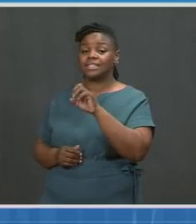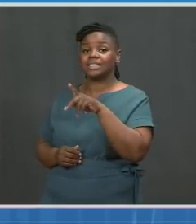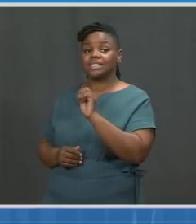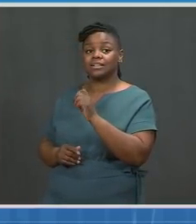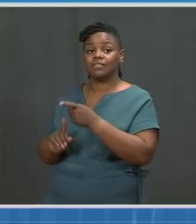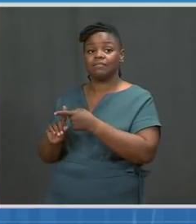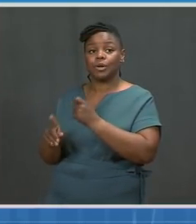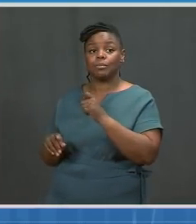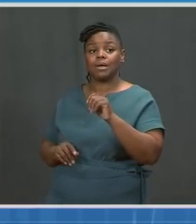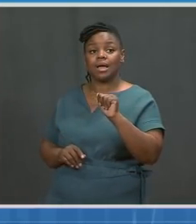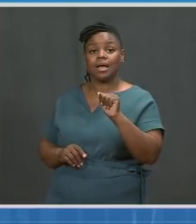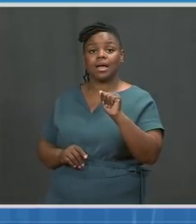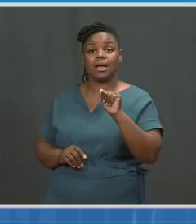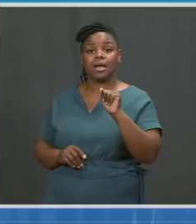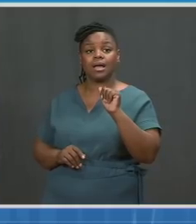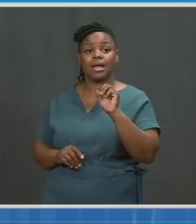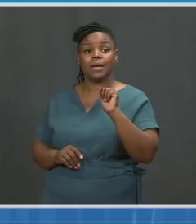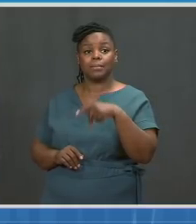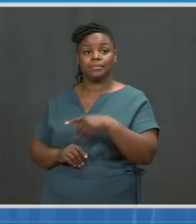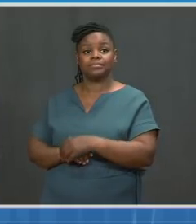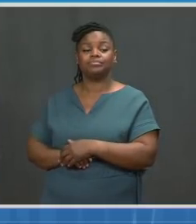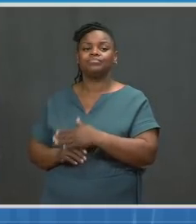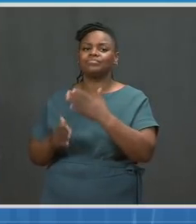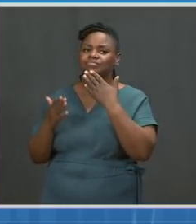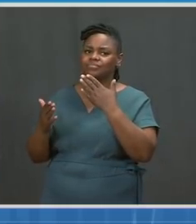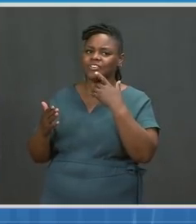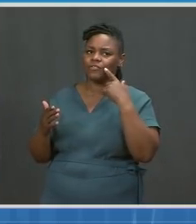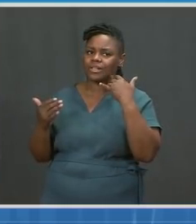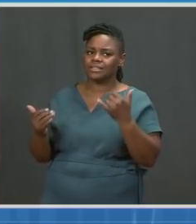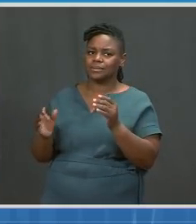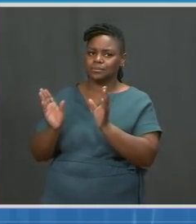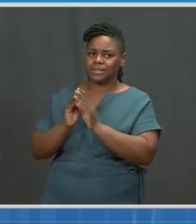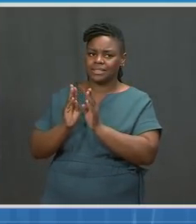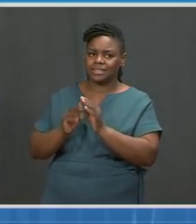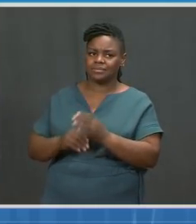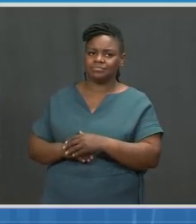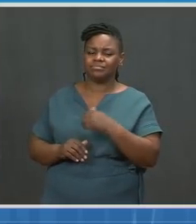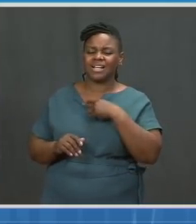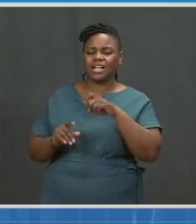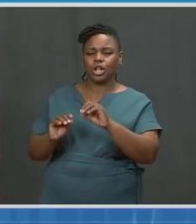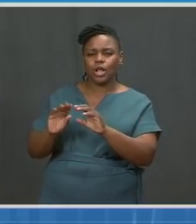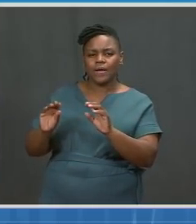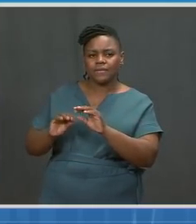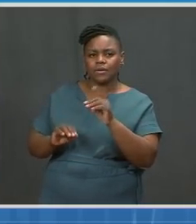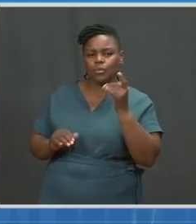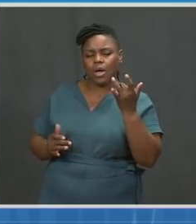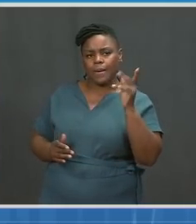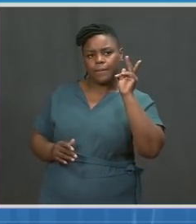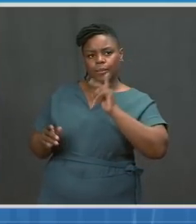The Press: Thanks for doing this. Dr. Walensky, I was hoping you can clarify a little bit: Why are the people who are fully vaccinated